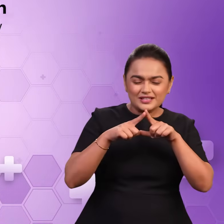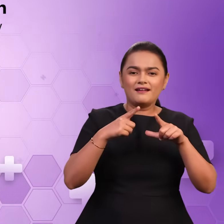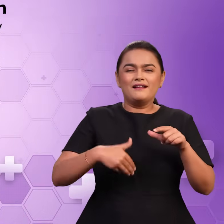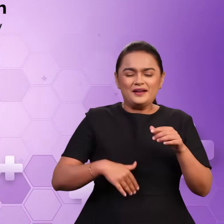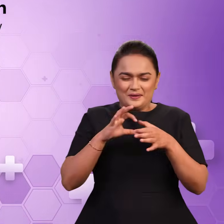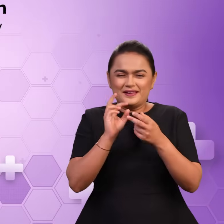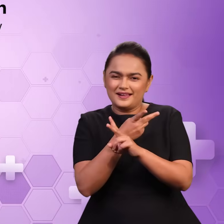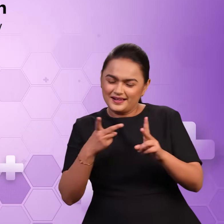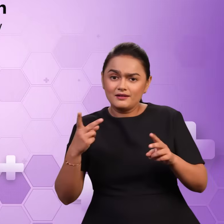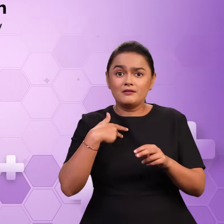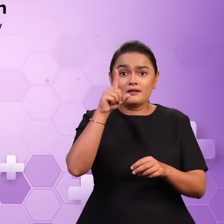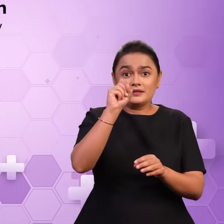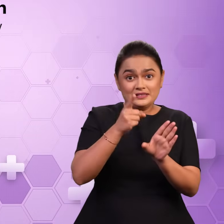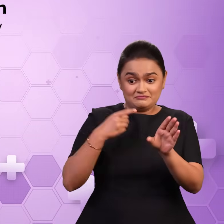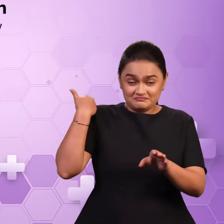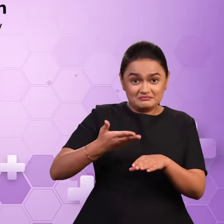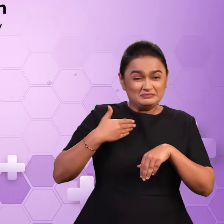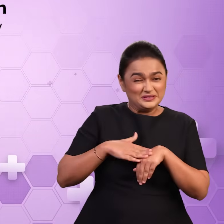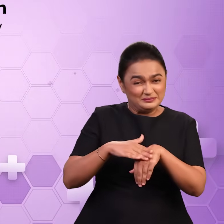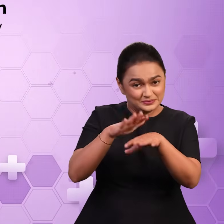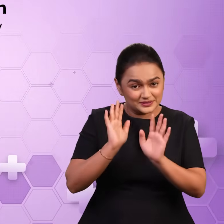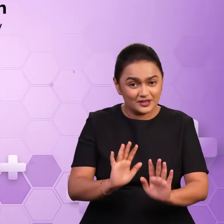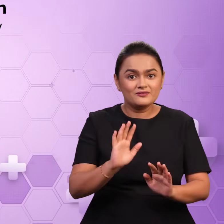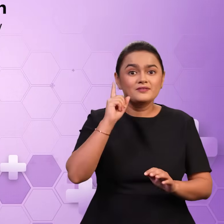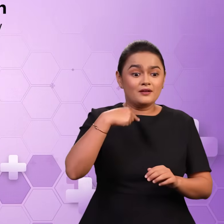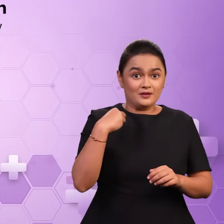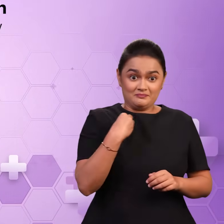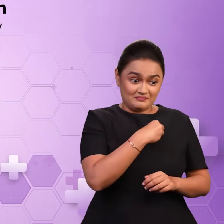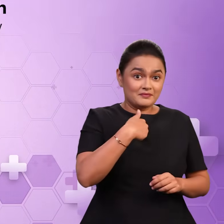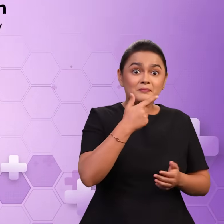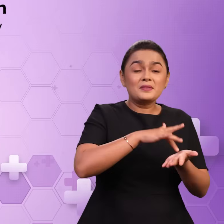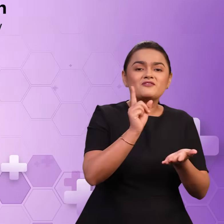With a decade of experience in this field. Practicing in your own city, Mumbai.